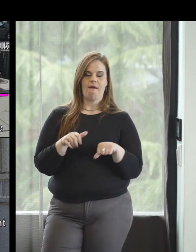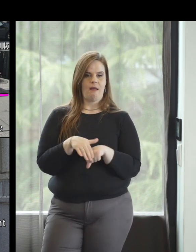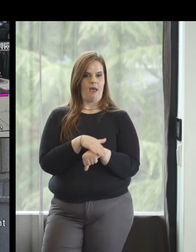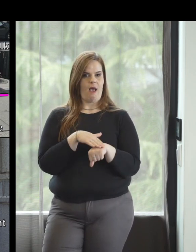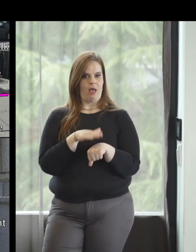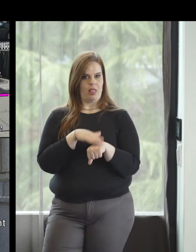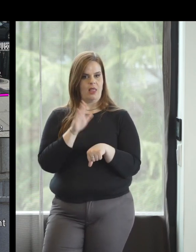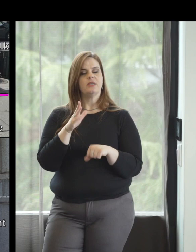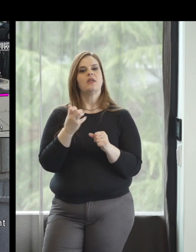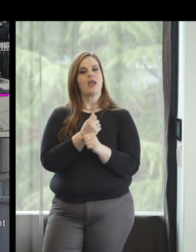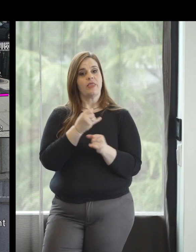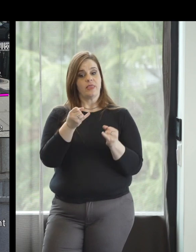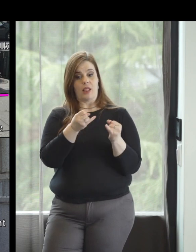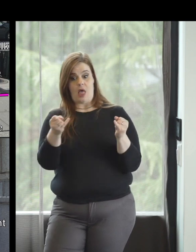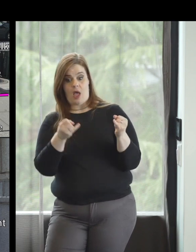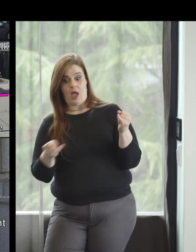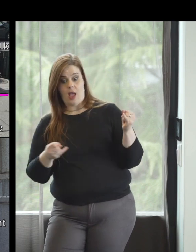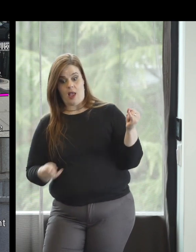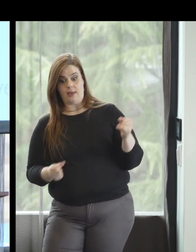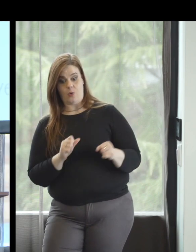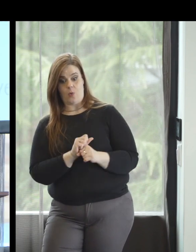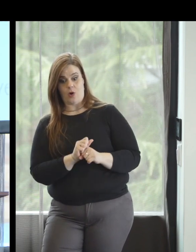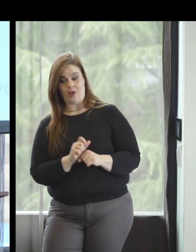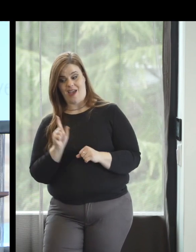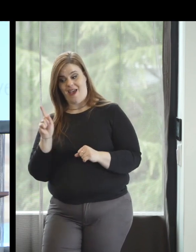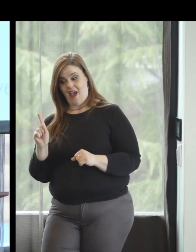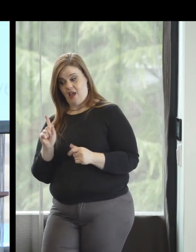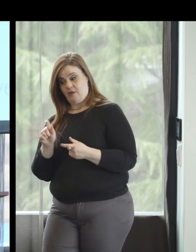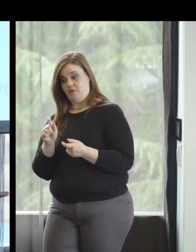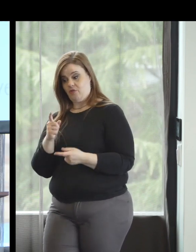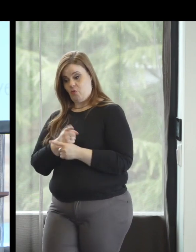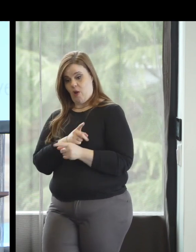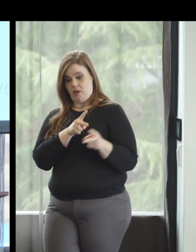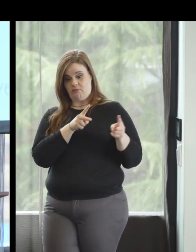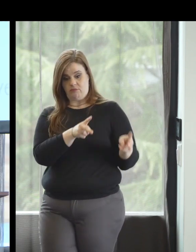get the line work at scale in place and we have been